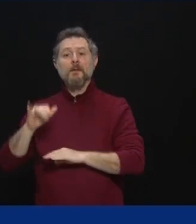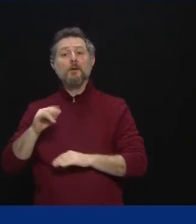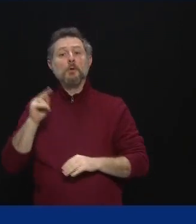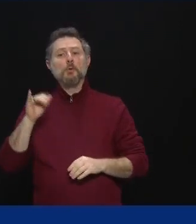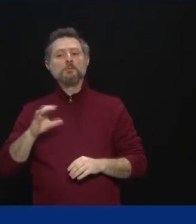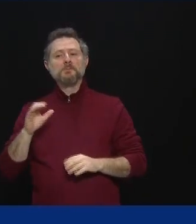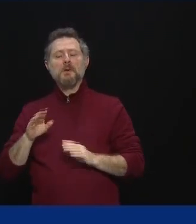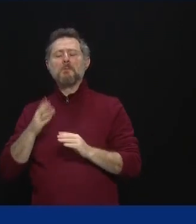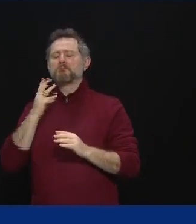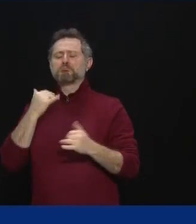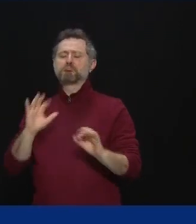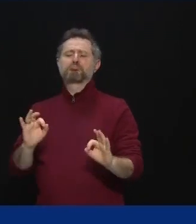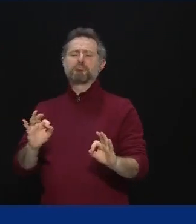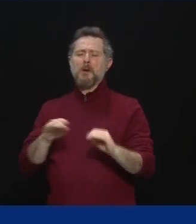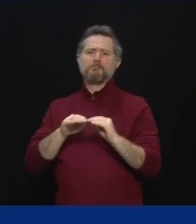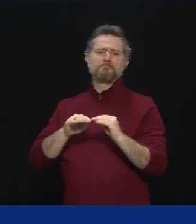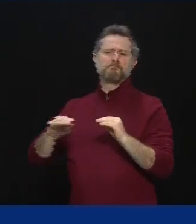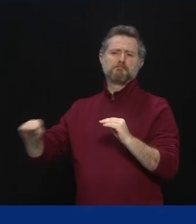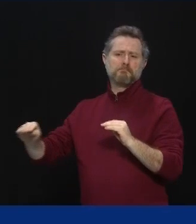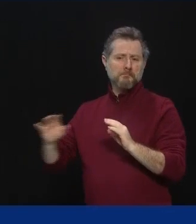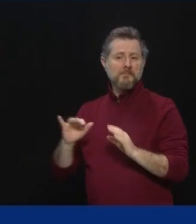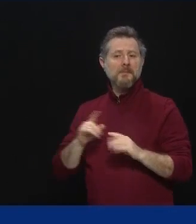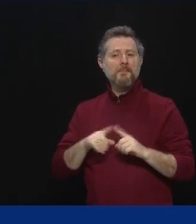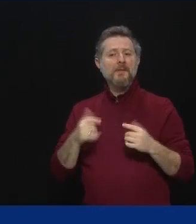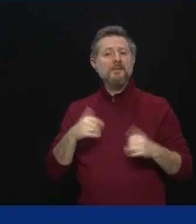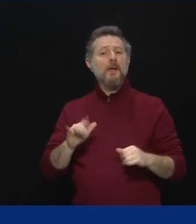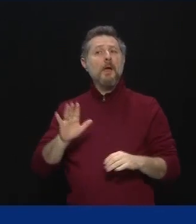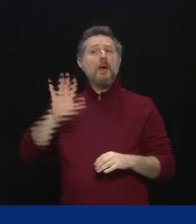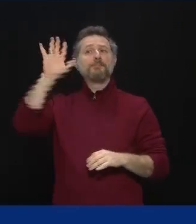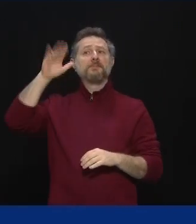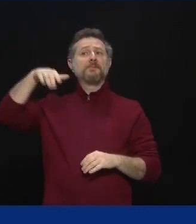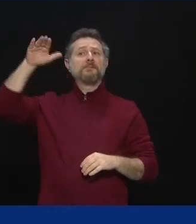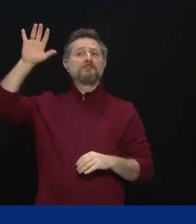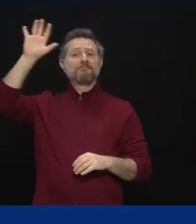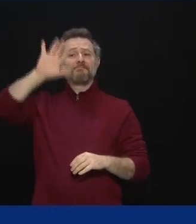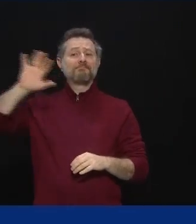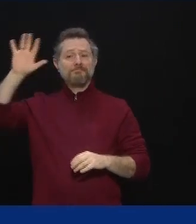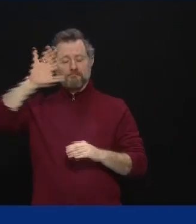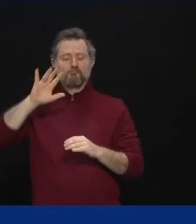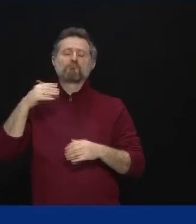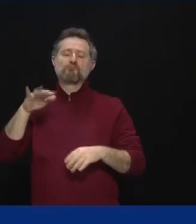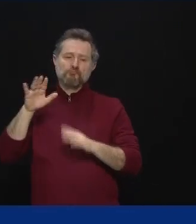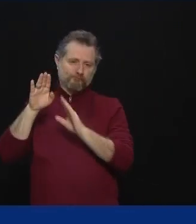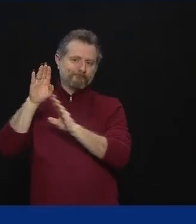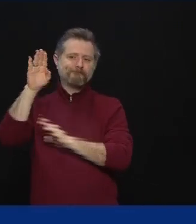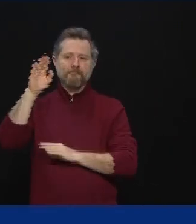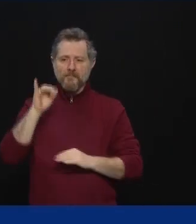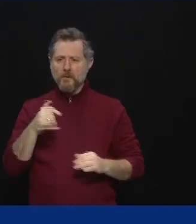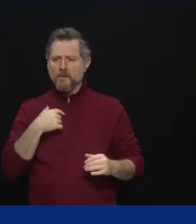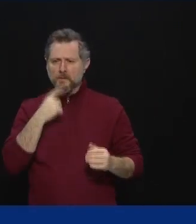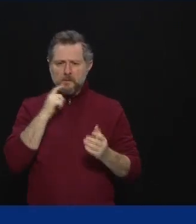WE TALKED ASH THE RISING NUMBERS PARTICULARLY UPSTATE. A TIME WHEN THE NUMBERS WERE FAIRLY FLAT IN THE CITY. NEW YORK CITY.